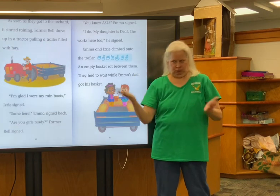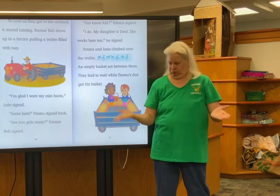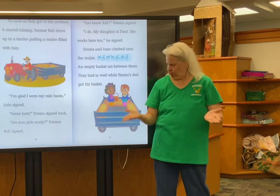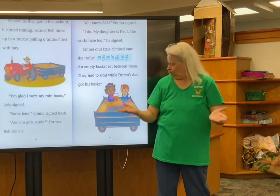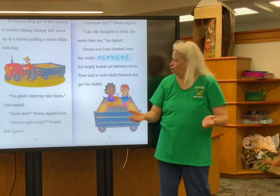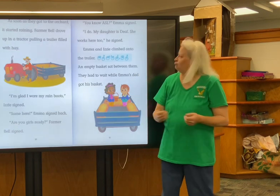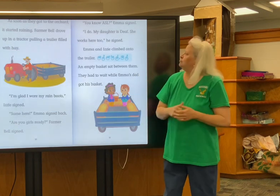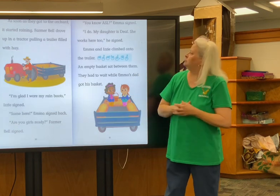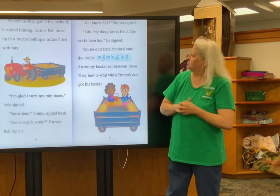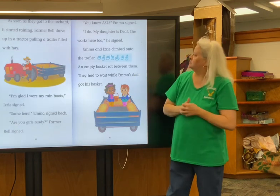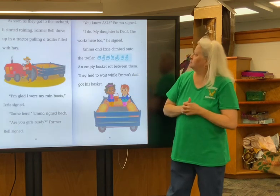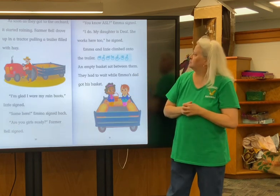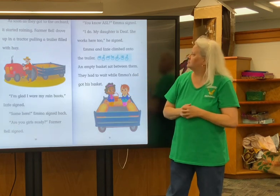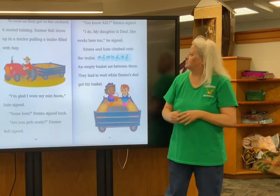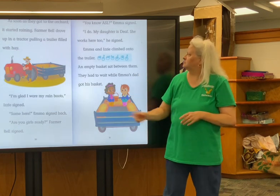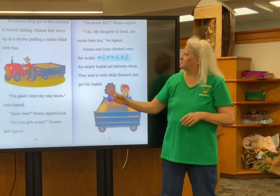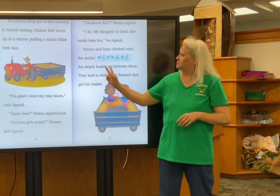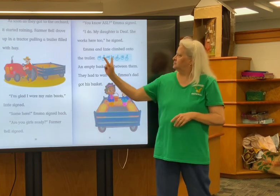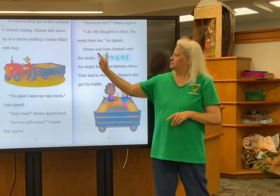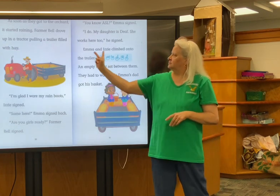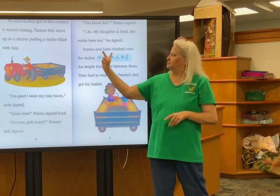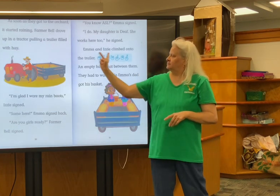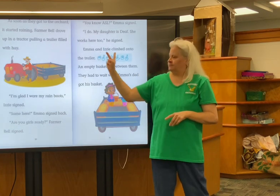"She works here too," he signed.